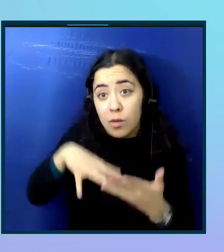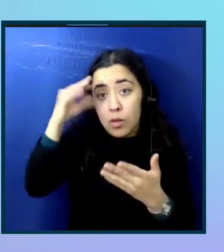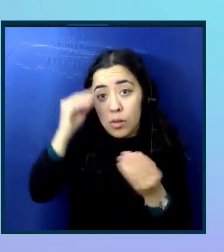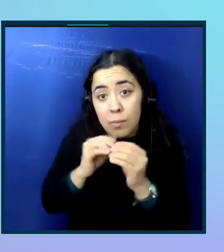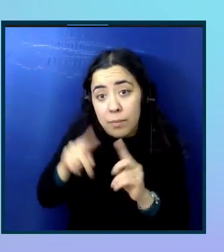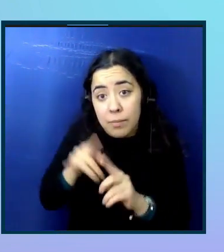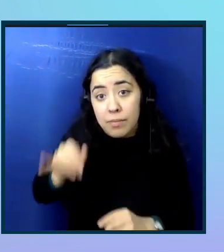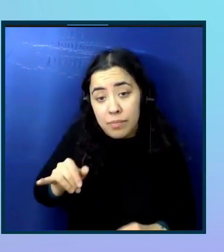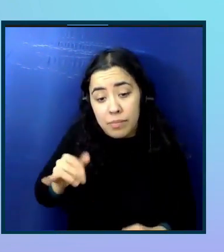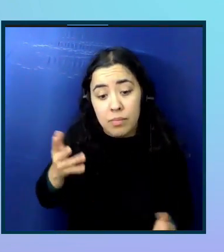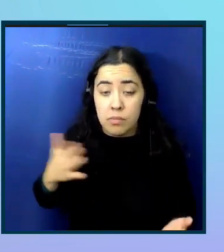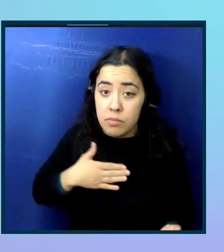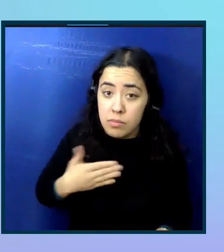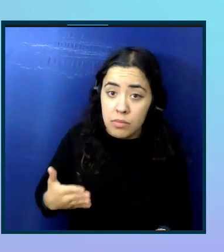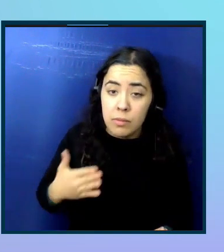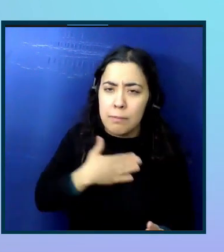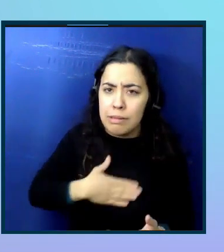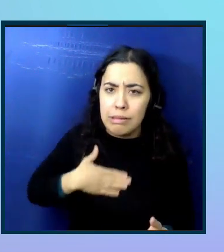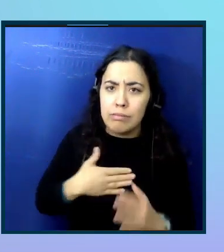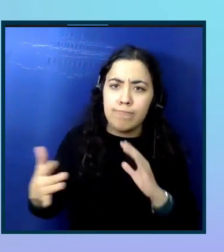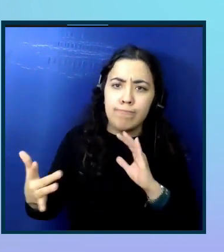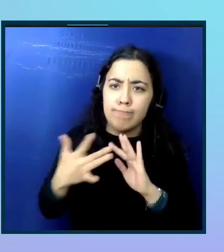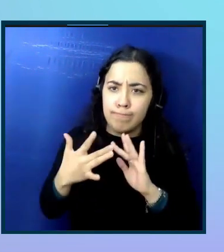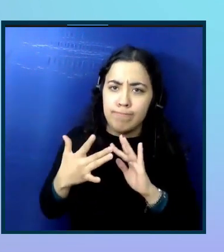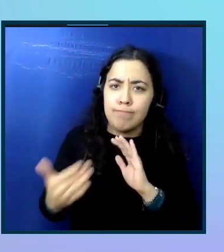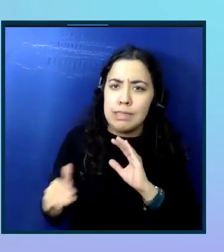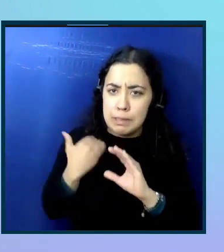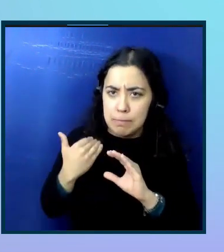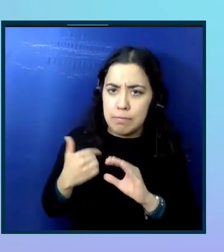please email me, and I'd be happy to talk to you directly.